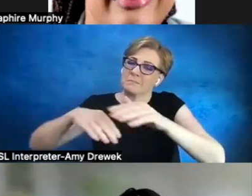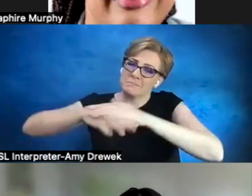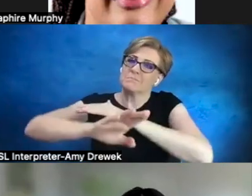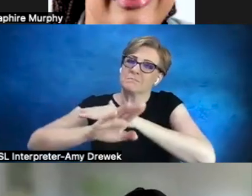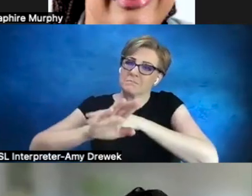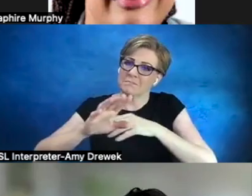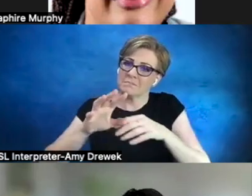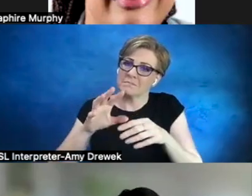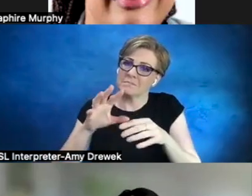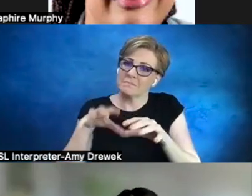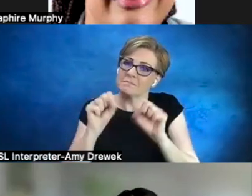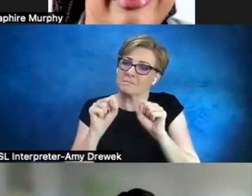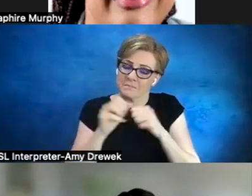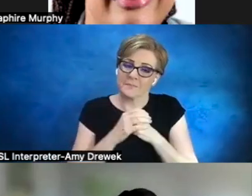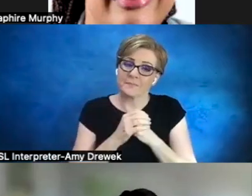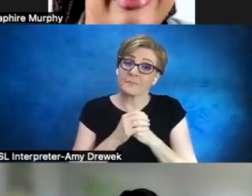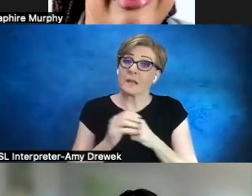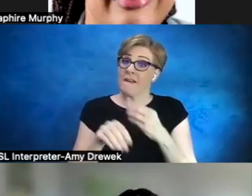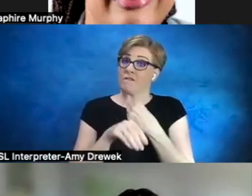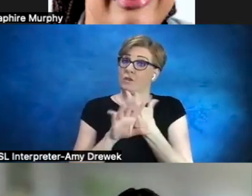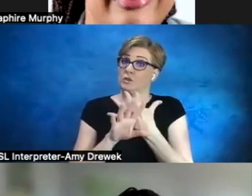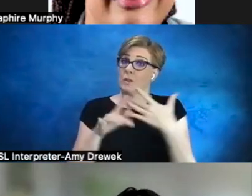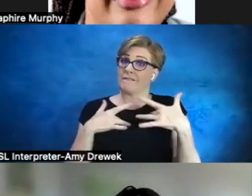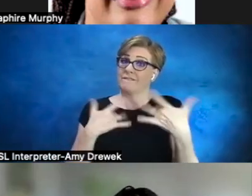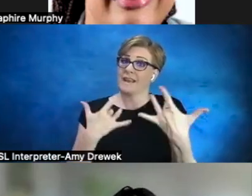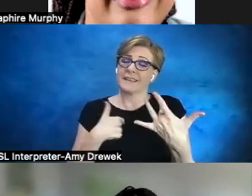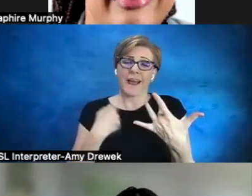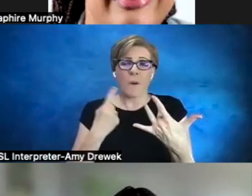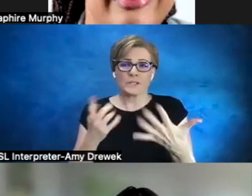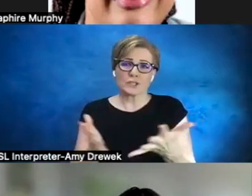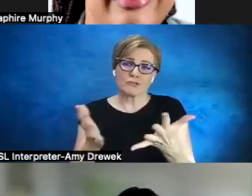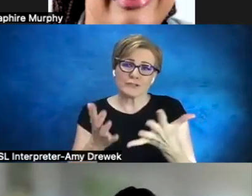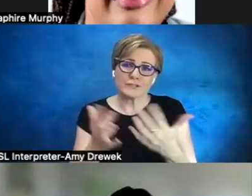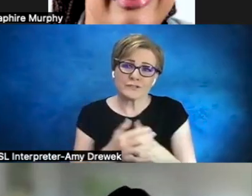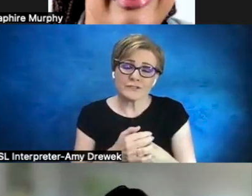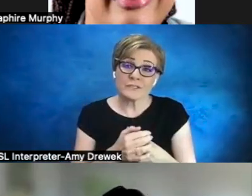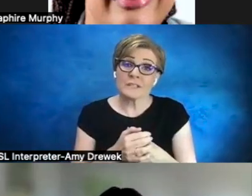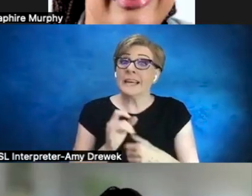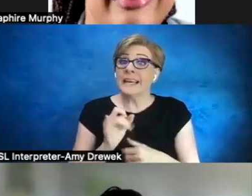virtual events. I think they're a really great way to, especially if this is your first year planning